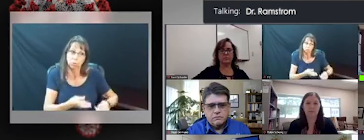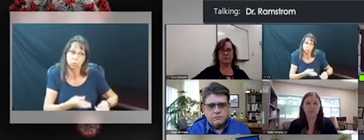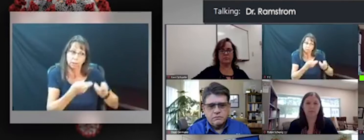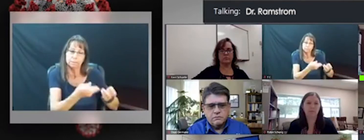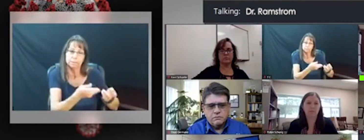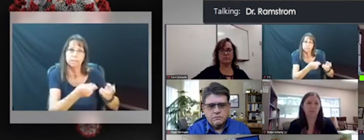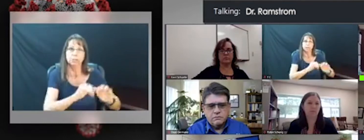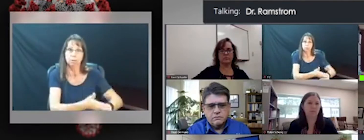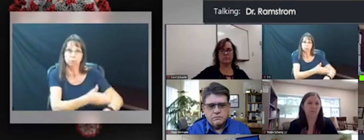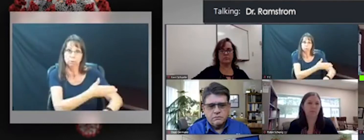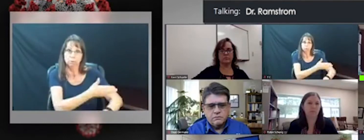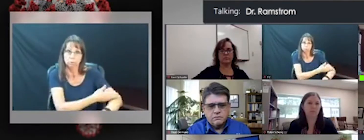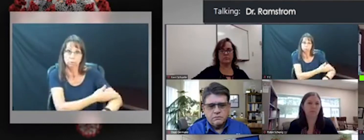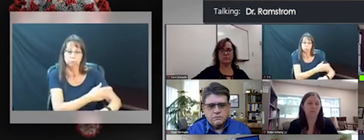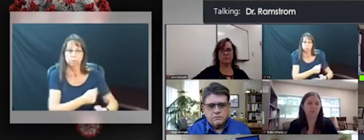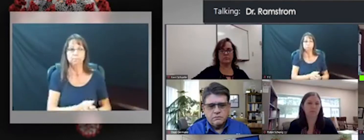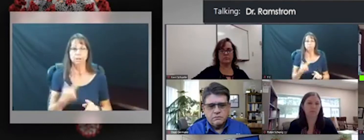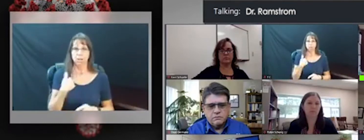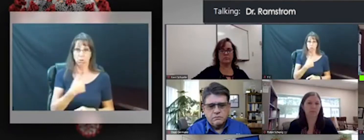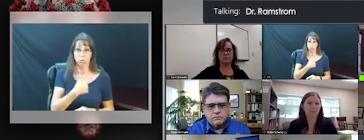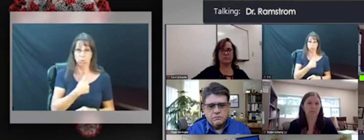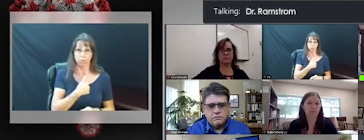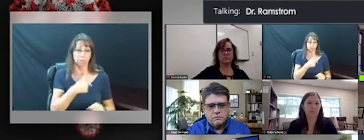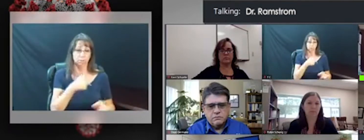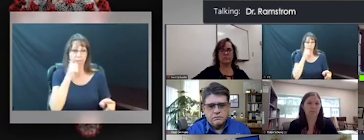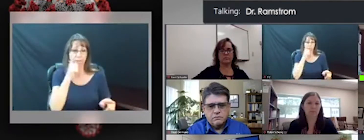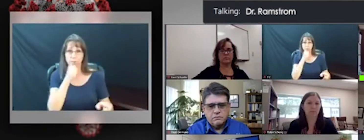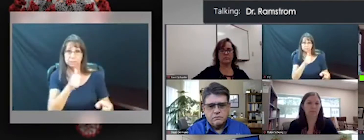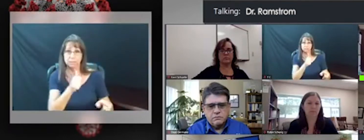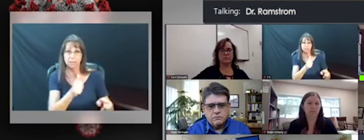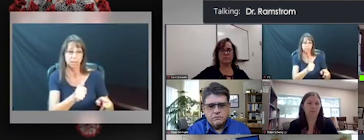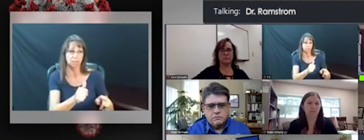We talk to them about their supply of PPE and make sure that supply chain is good.